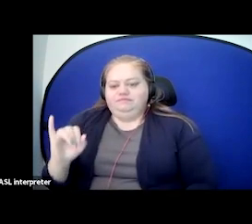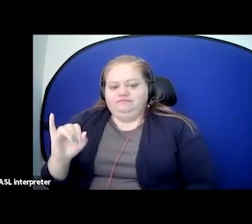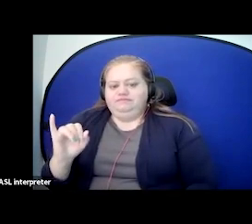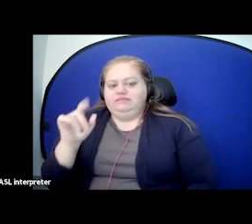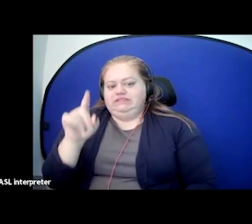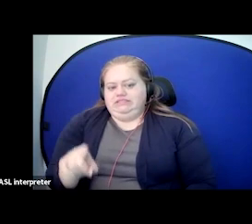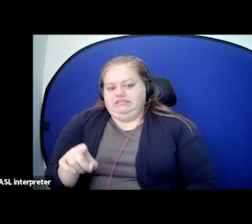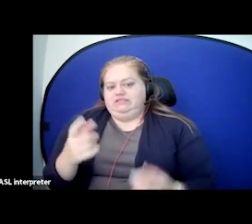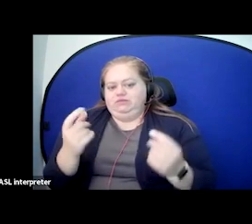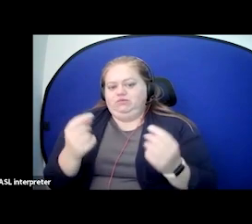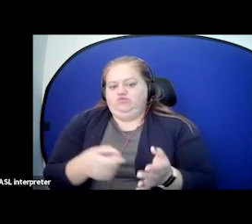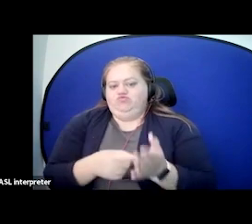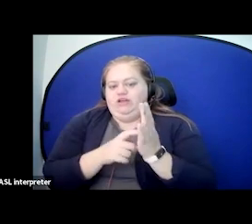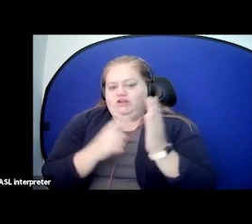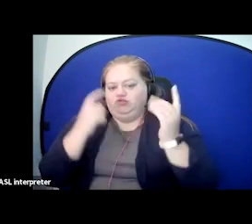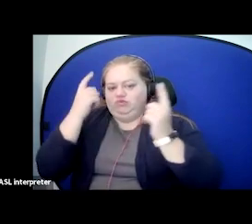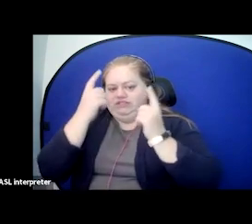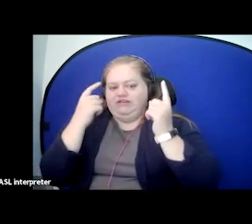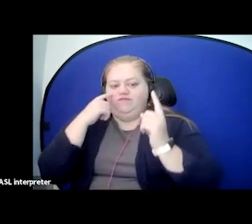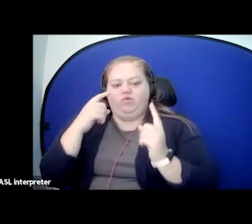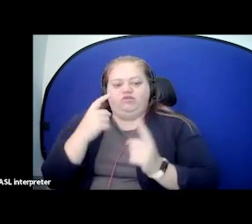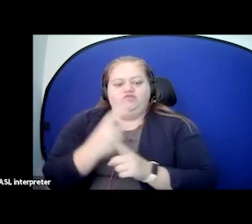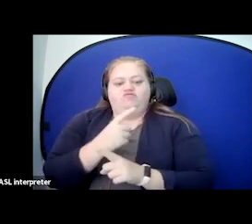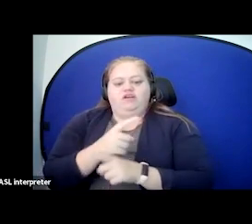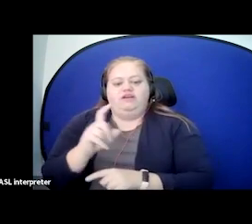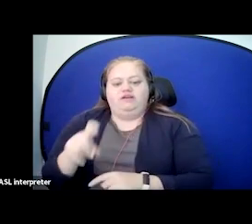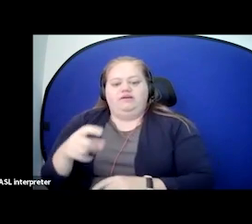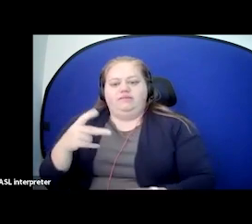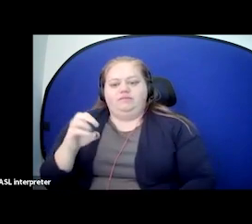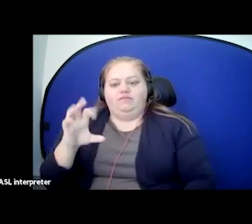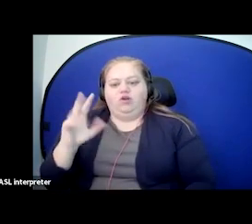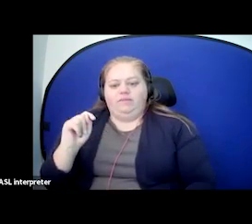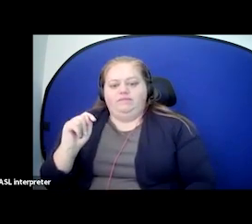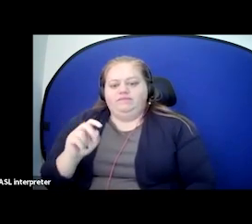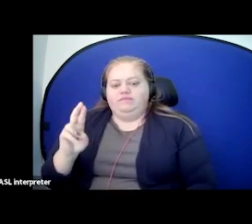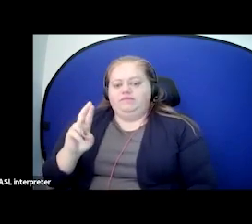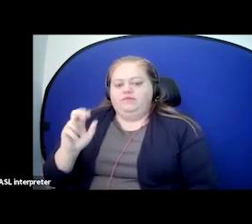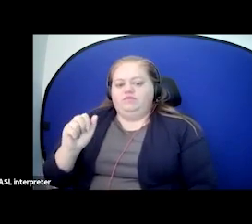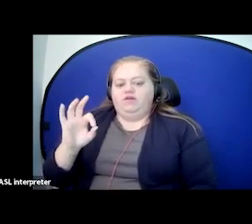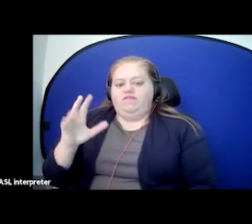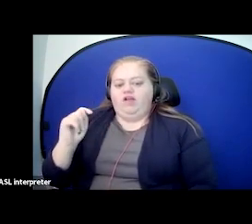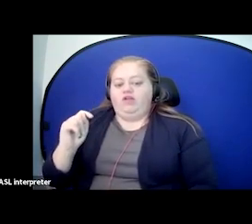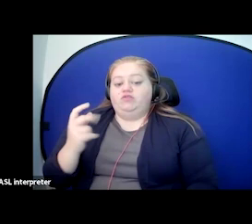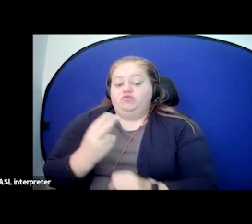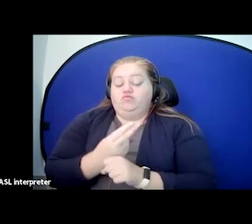to consider for the prompt. The reason we use the CREATE framework is currently